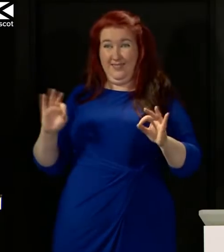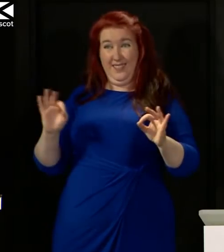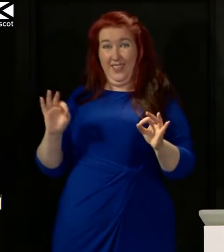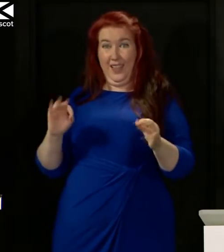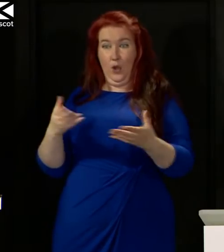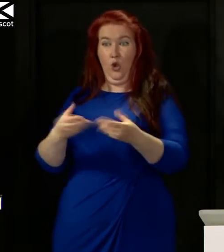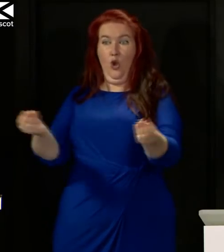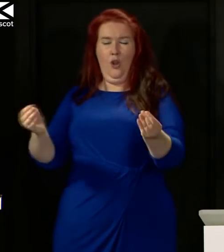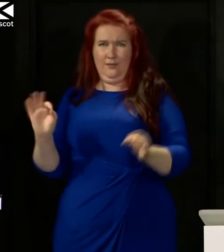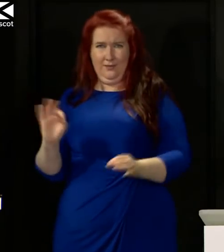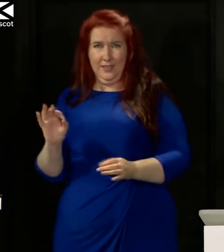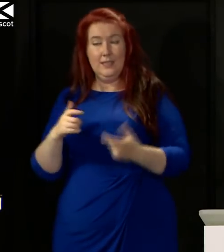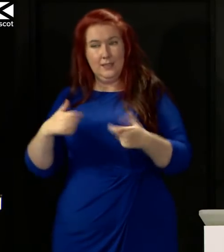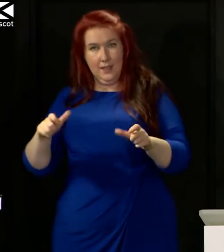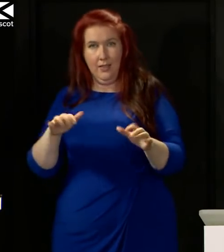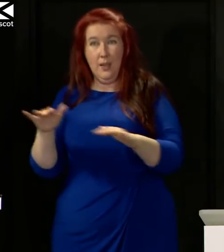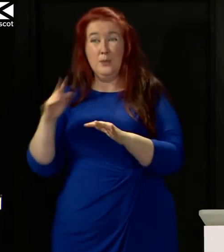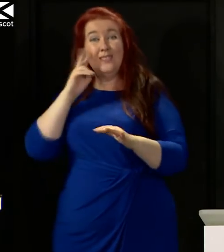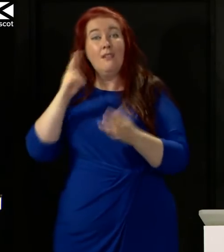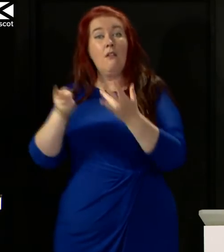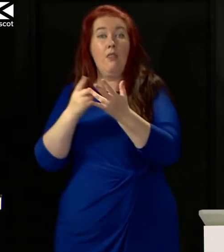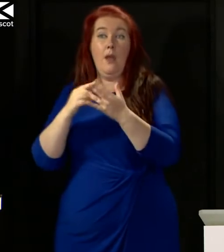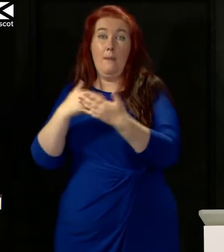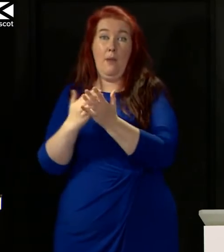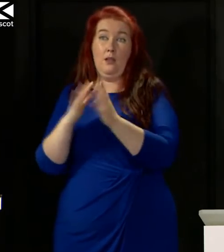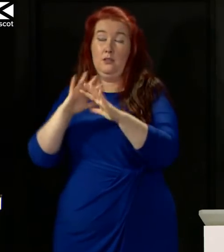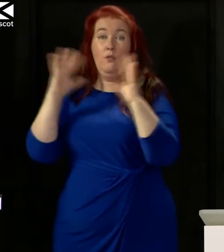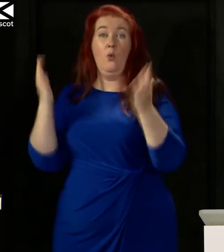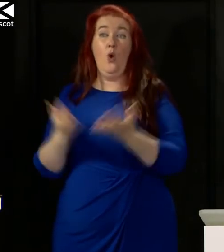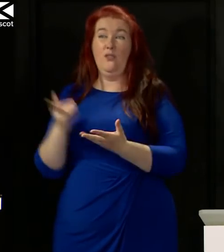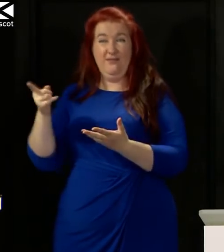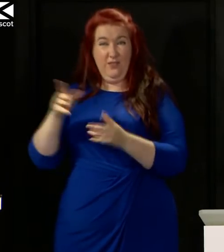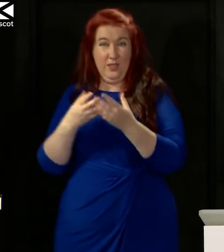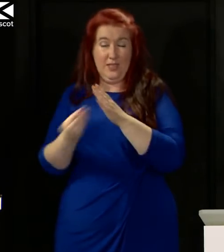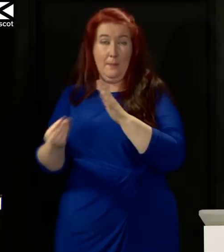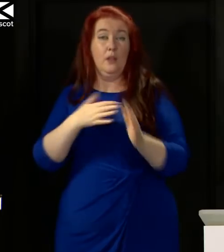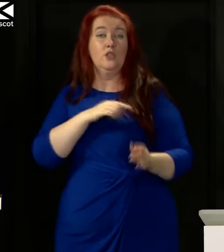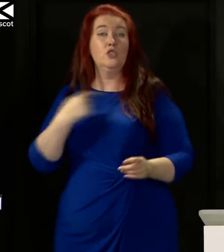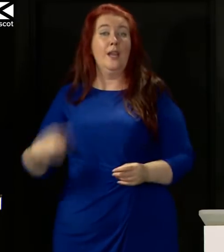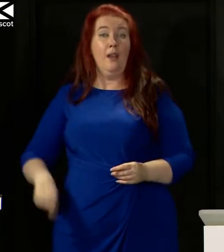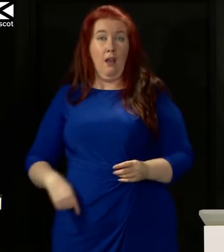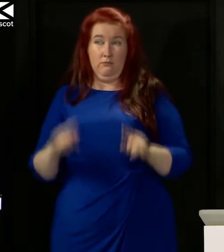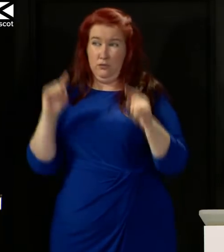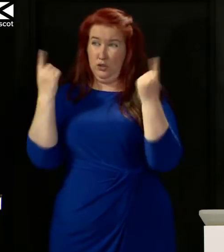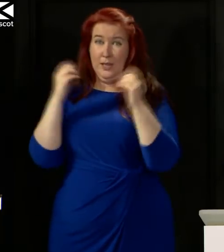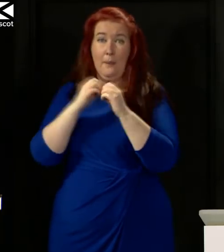now to show that it is still a risk. China, Beijing is dealing with an outbreak right